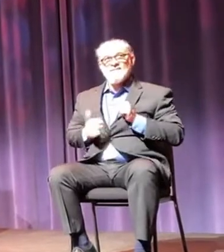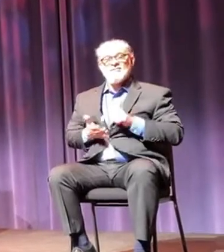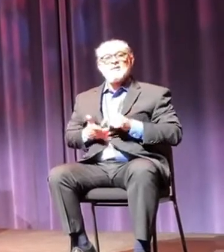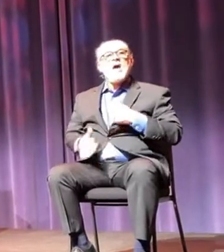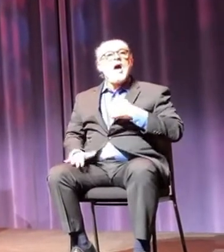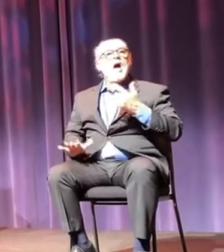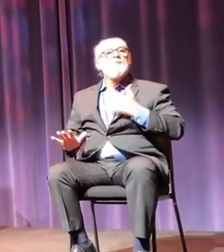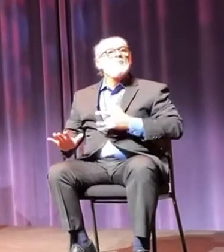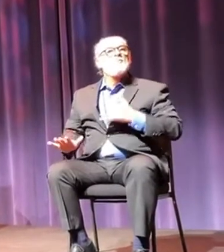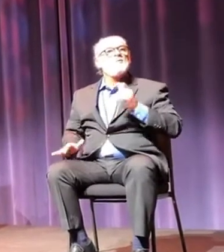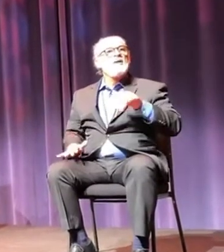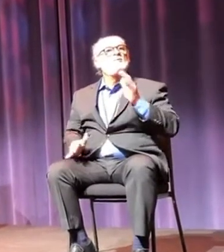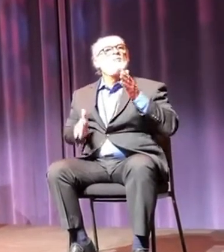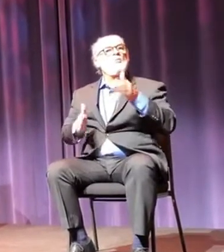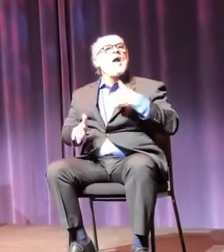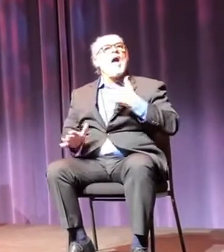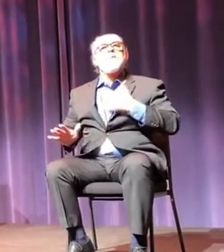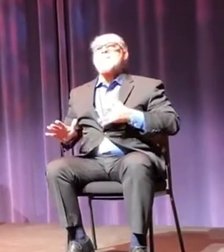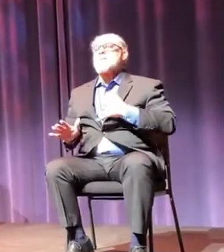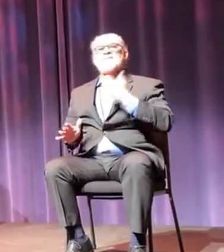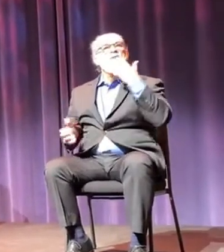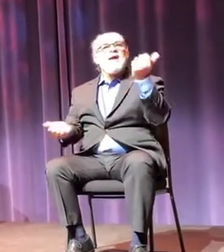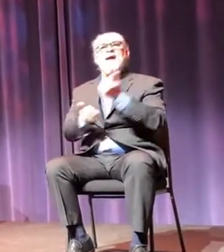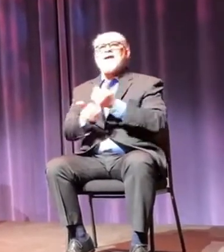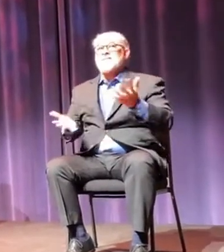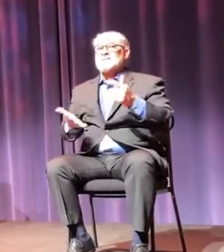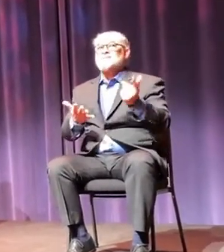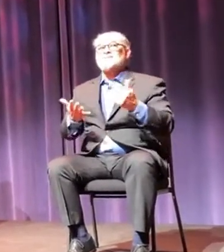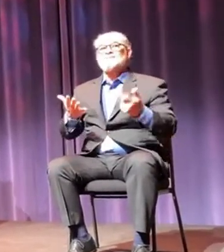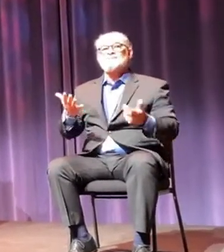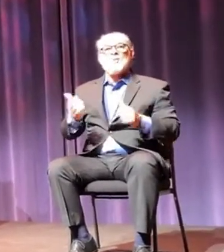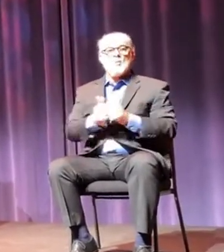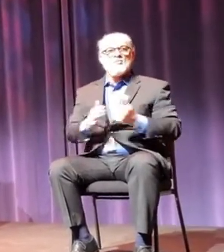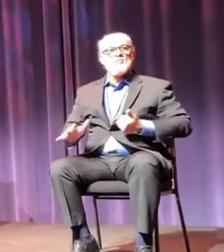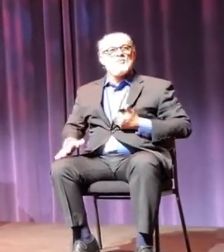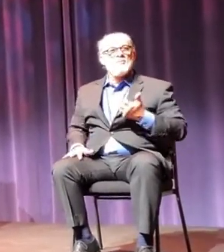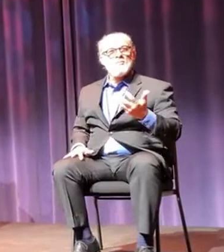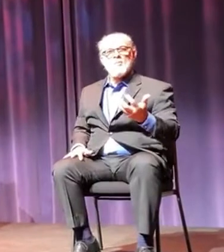I promise her this the way I promise her everything with the poem as a promise.